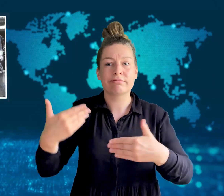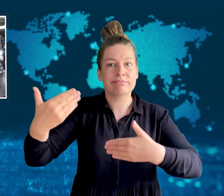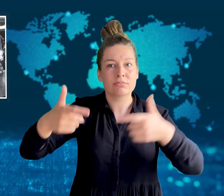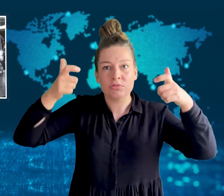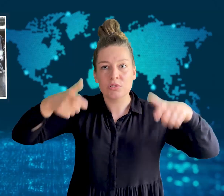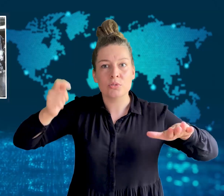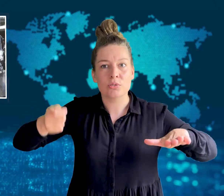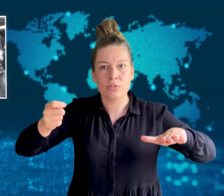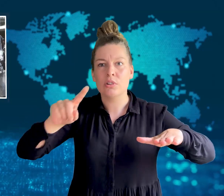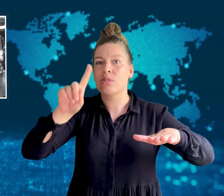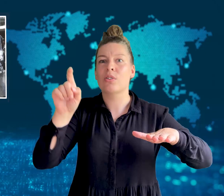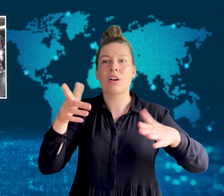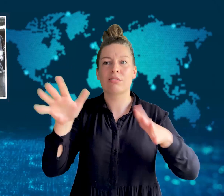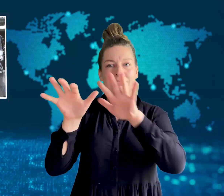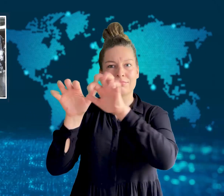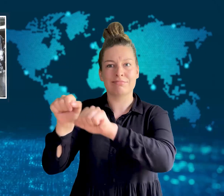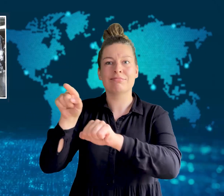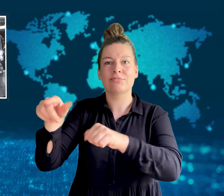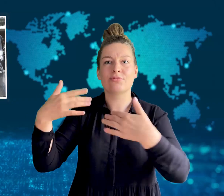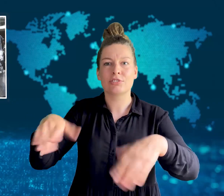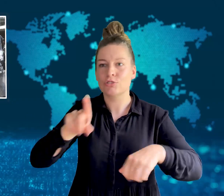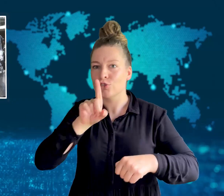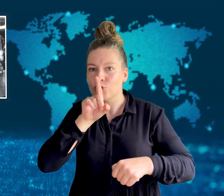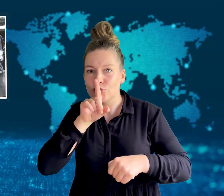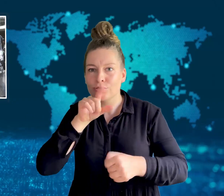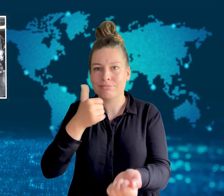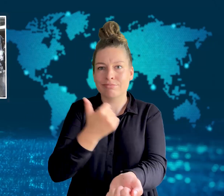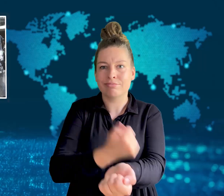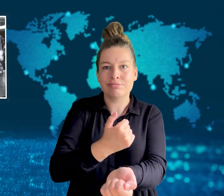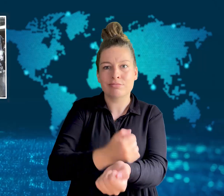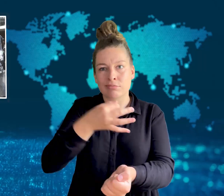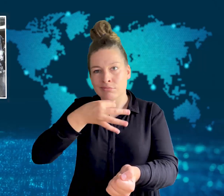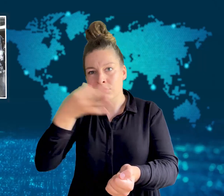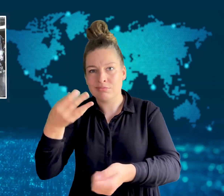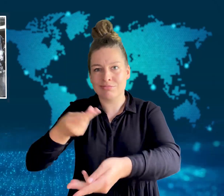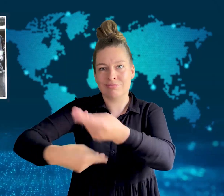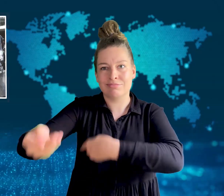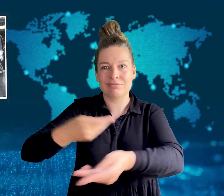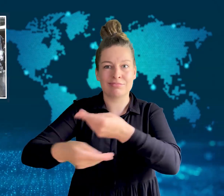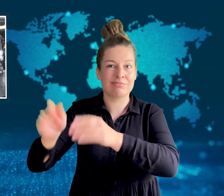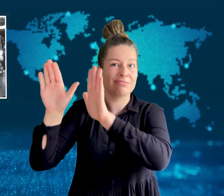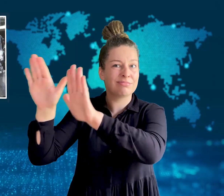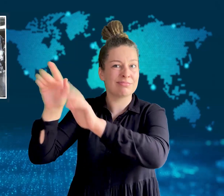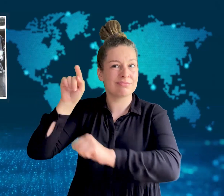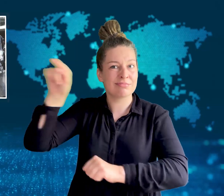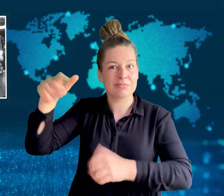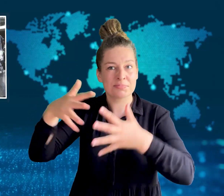for a drug trafficking trial.